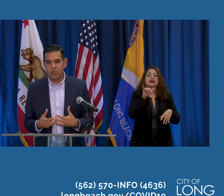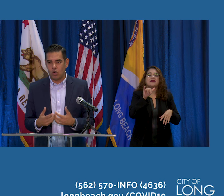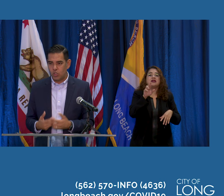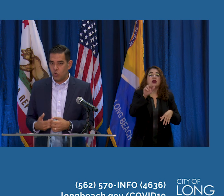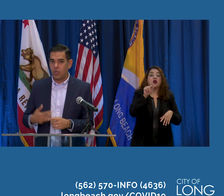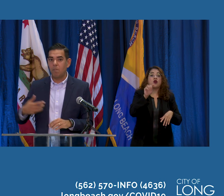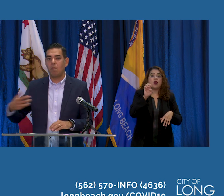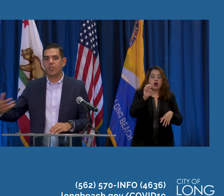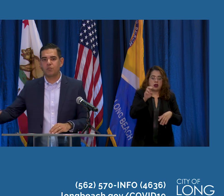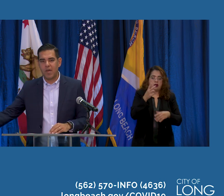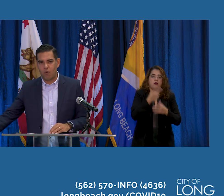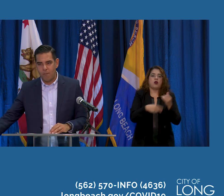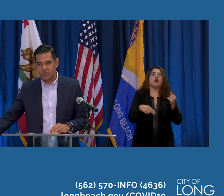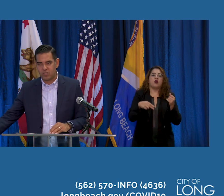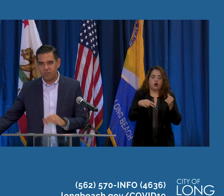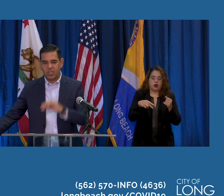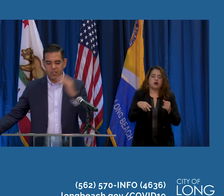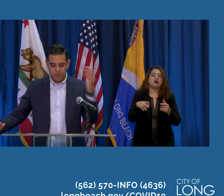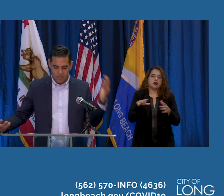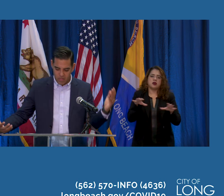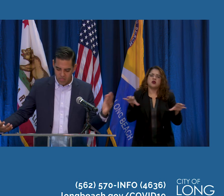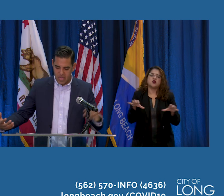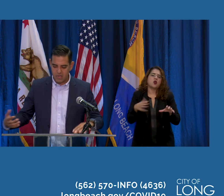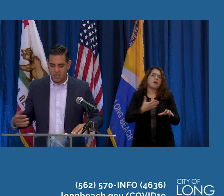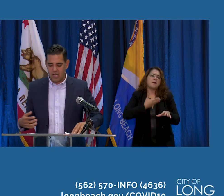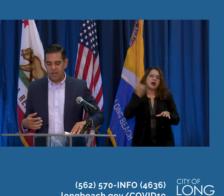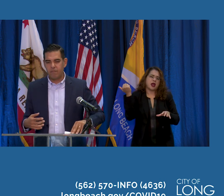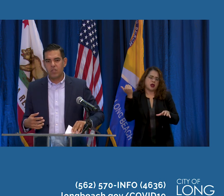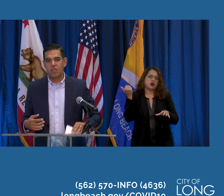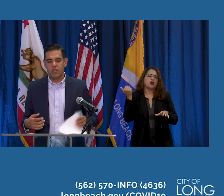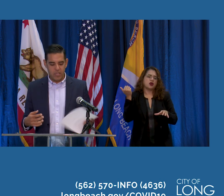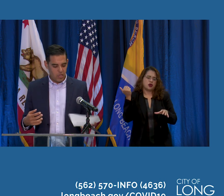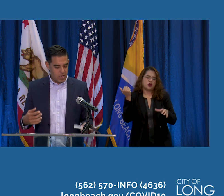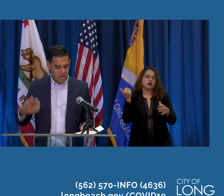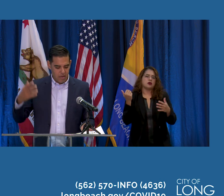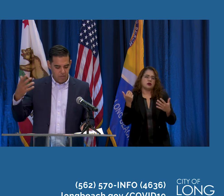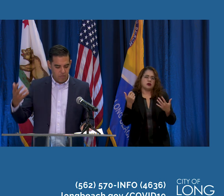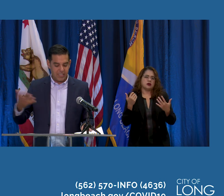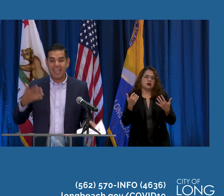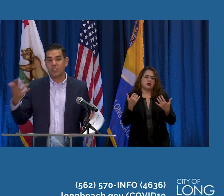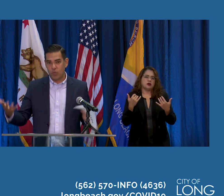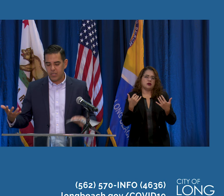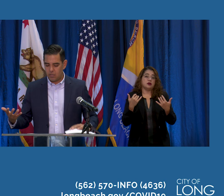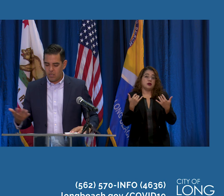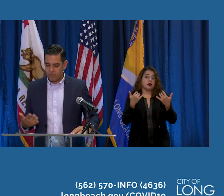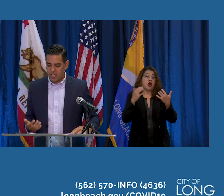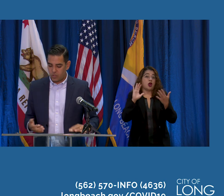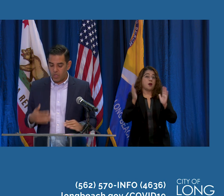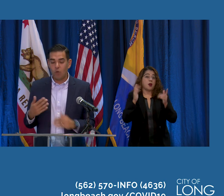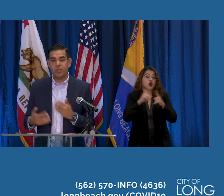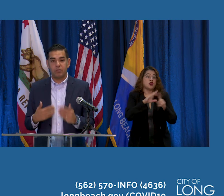Beach are doing much better on positivity than the case rate and so we hope that those